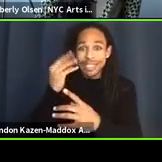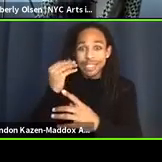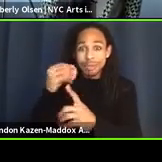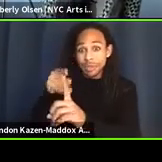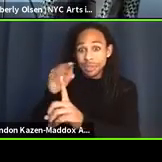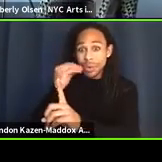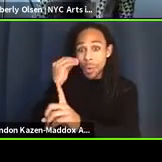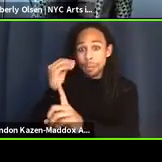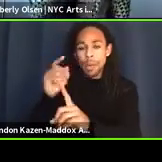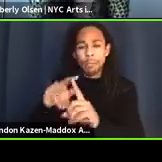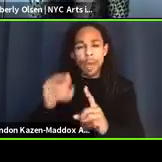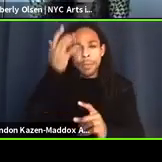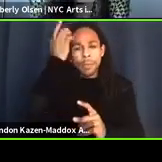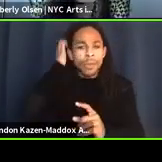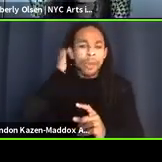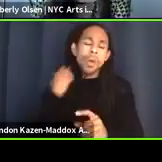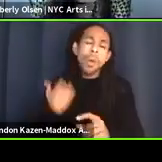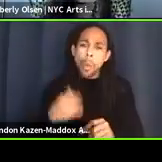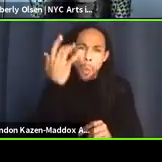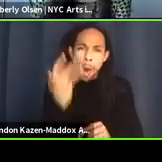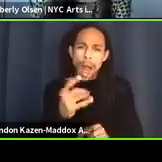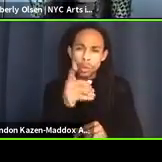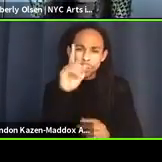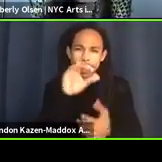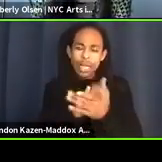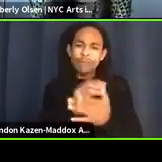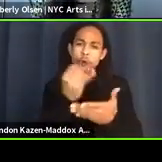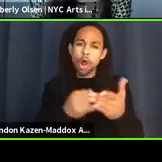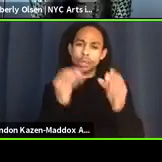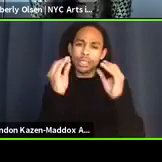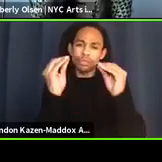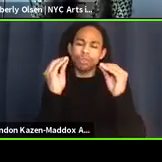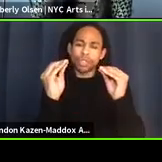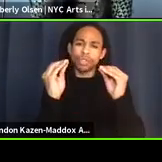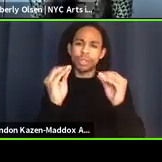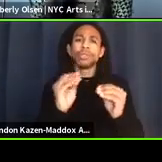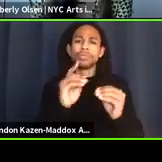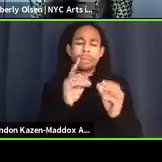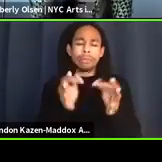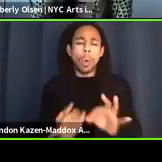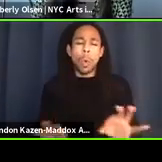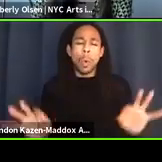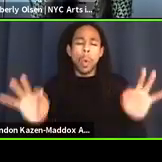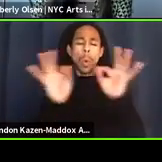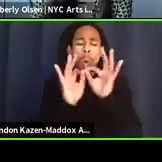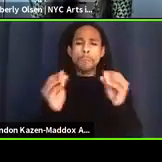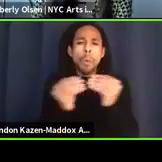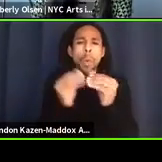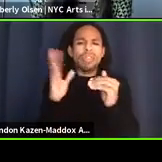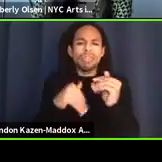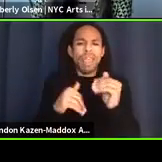really knowing all of us think it is, but understanding I want to hear a little bit